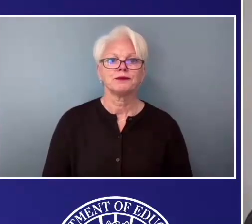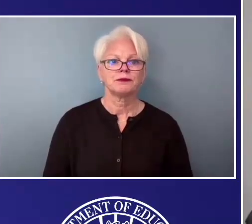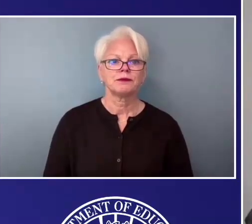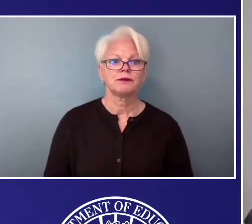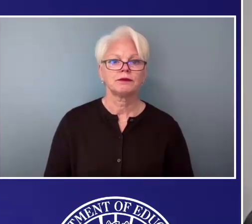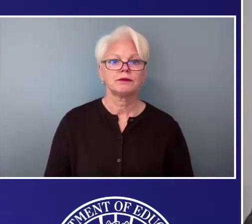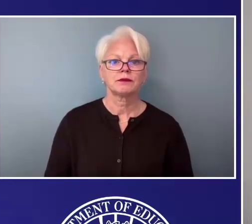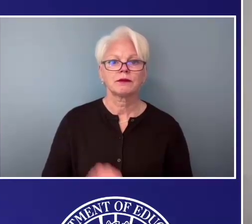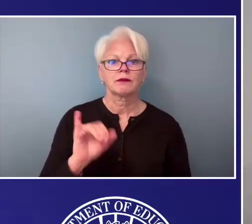Jake Lallo, Office of General Counsel.